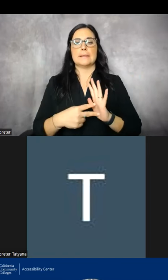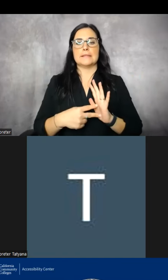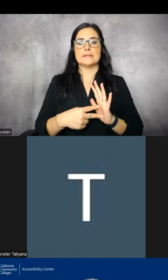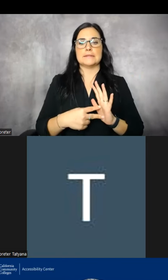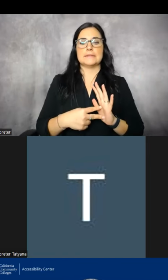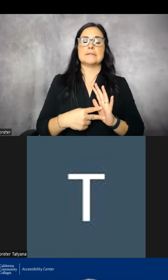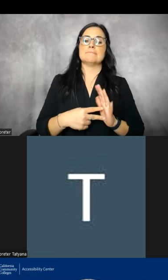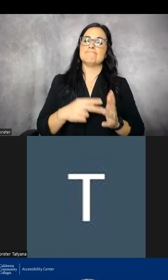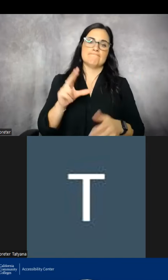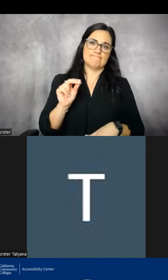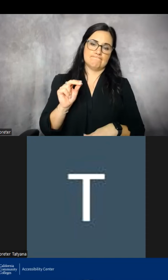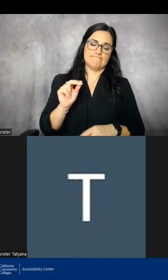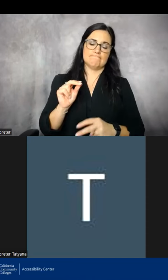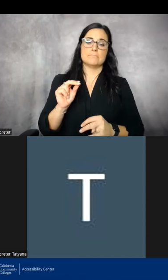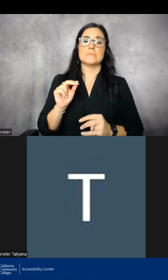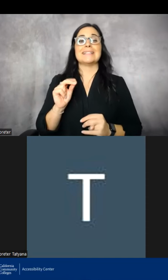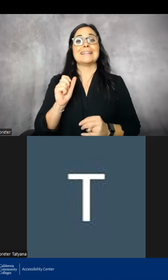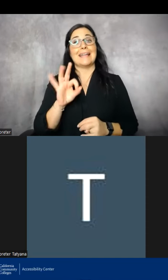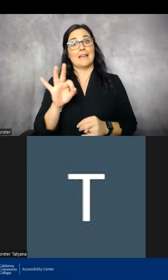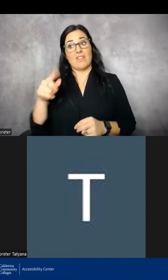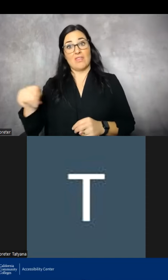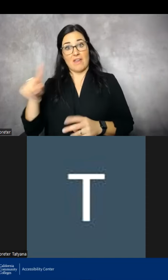so if your intended audience is visual